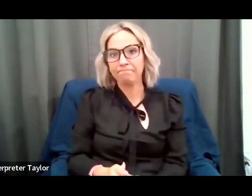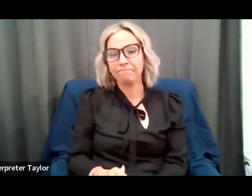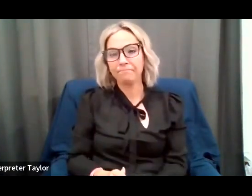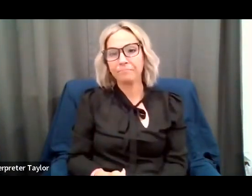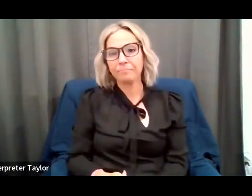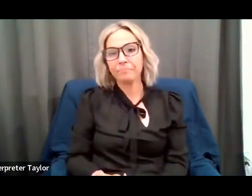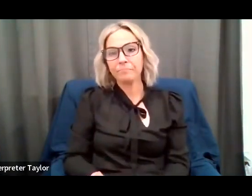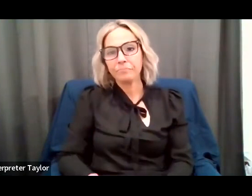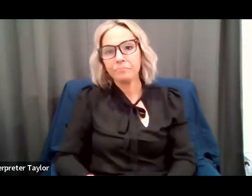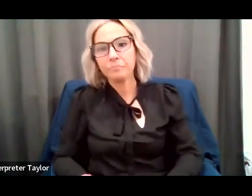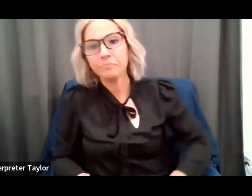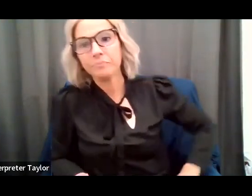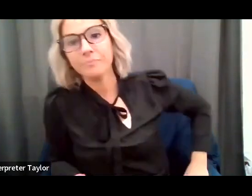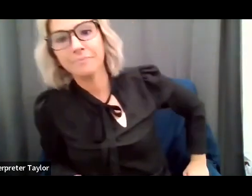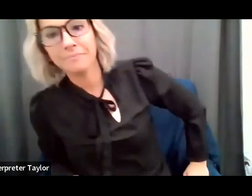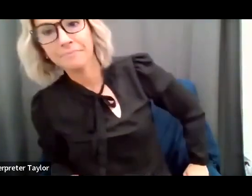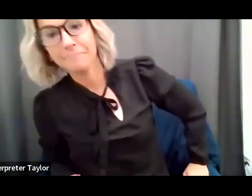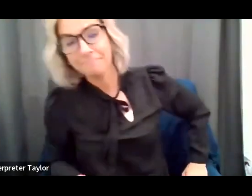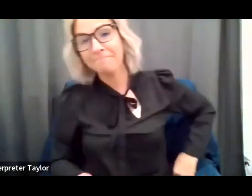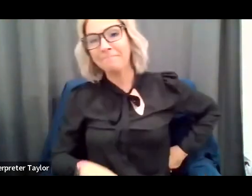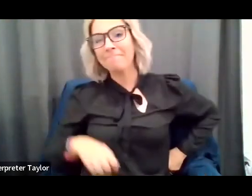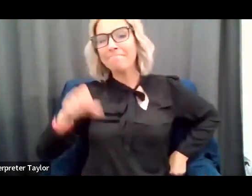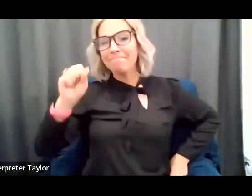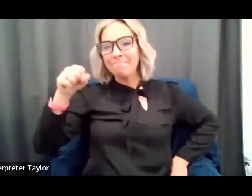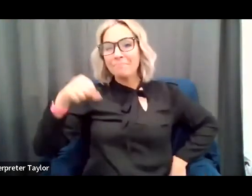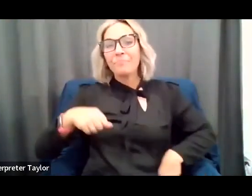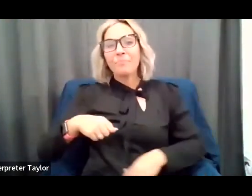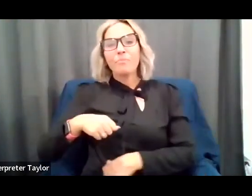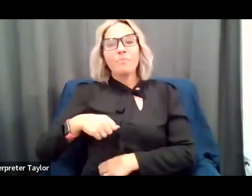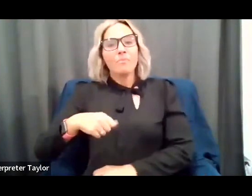Yes. If we are using, for example,